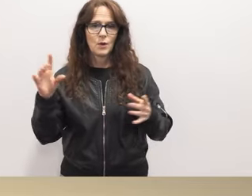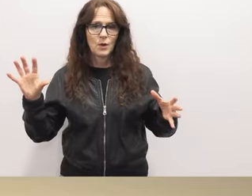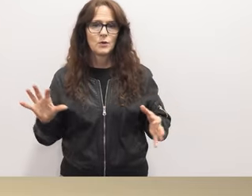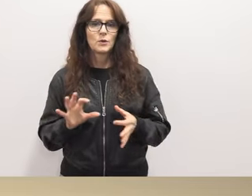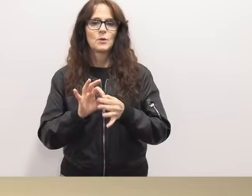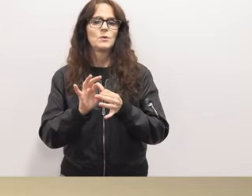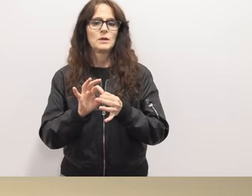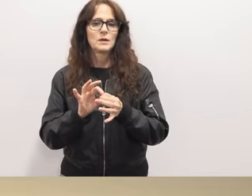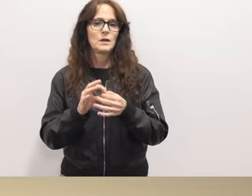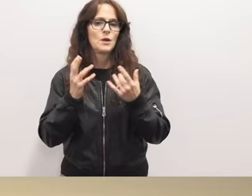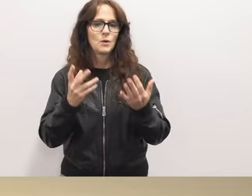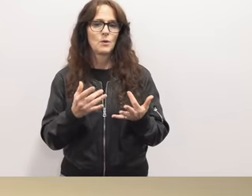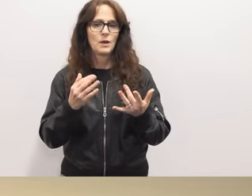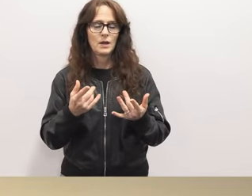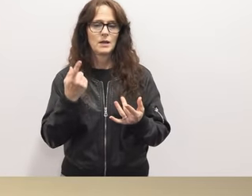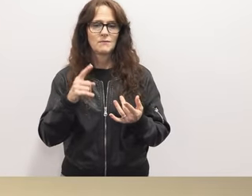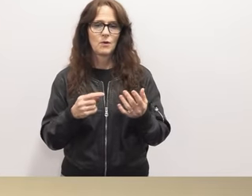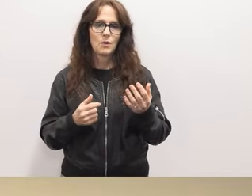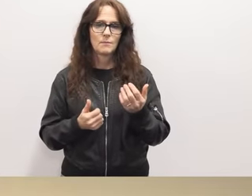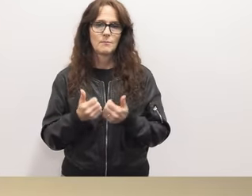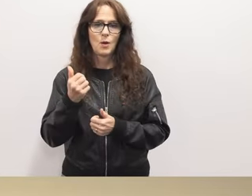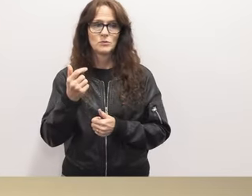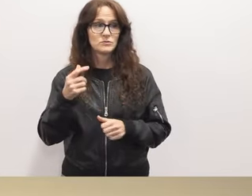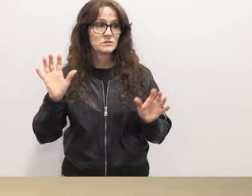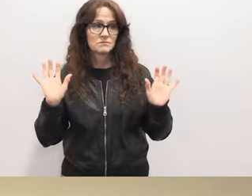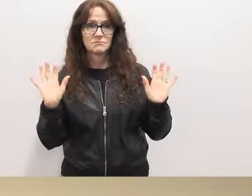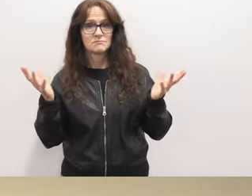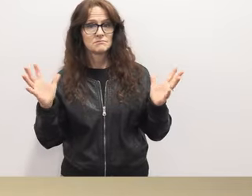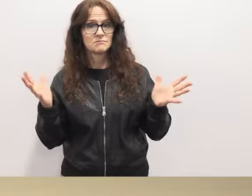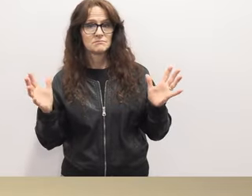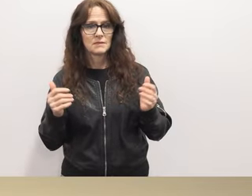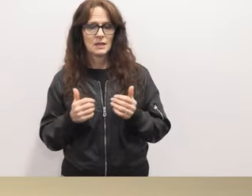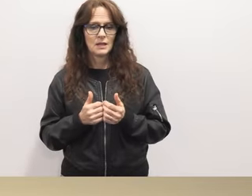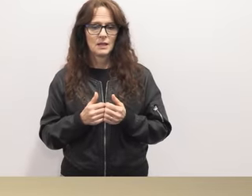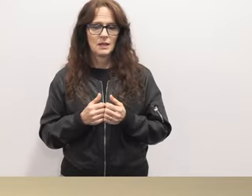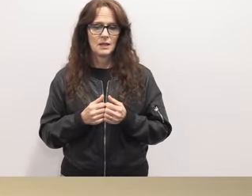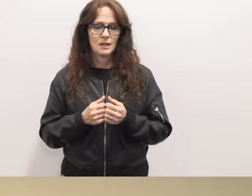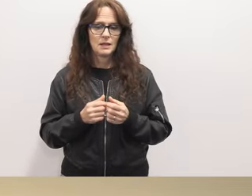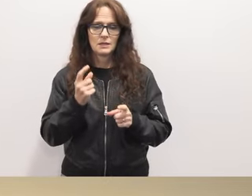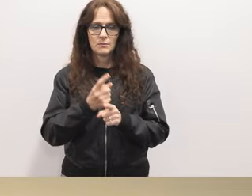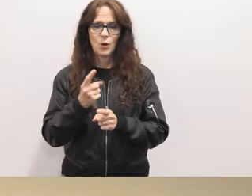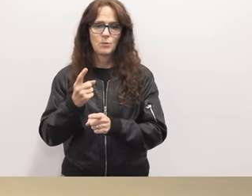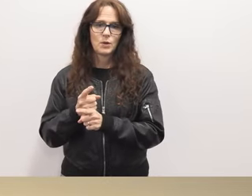waiting for a majority or super majority is absolutely appropriate for,